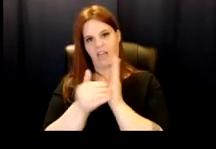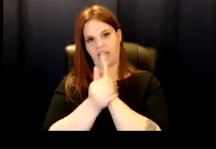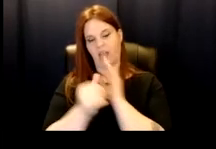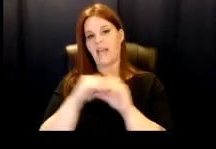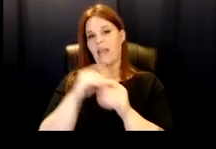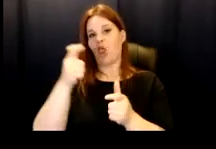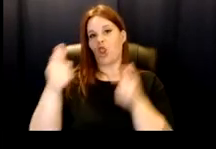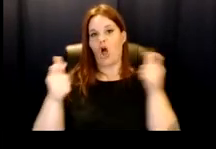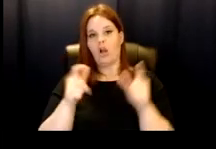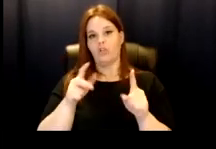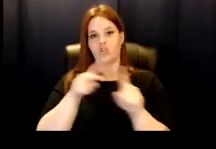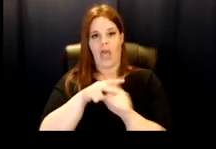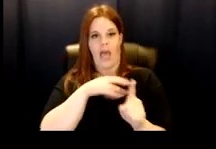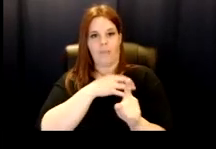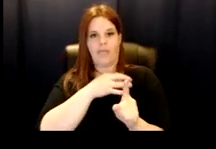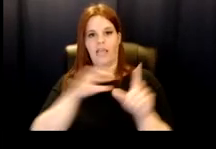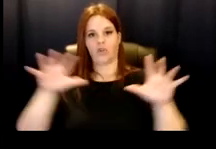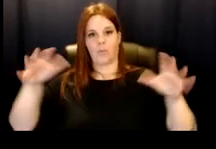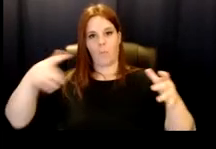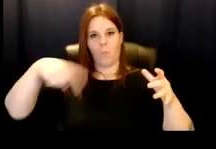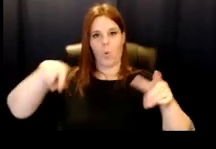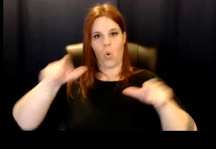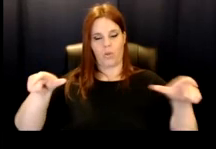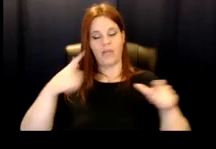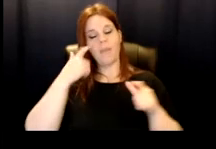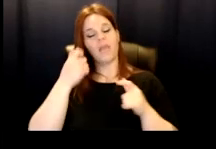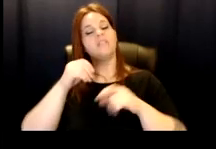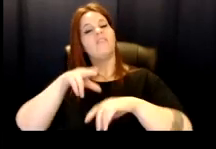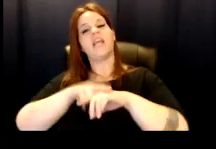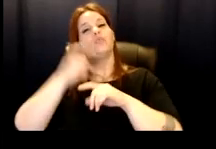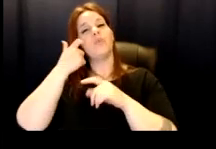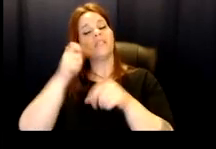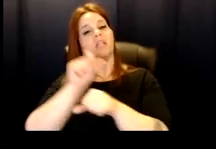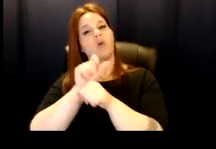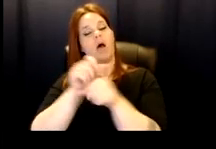pools. Because of our nation's recent job losses, these applicant pools for jobs are